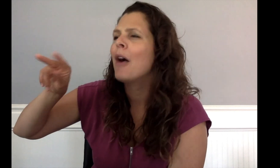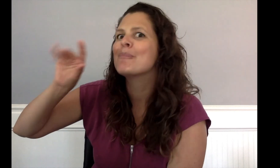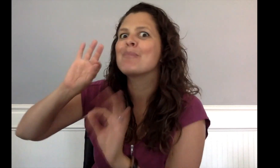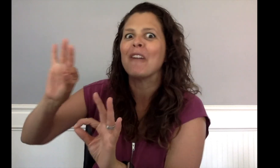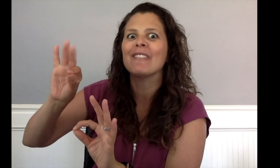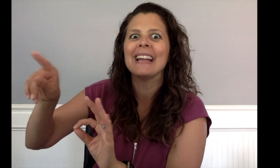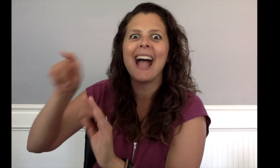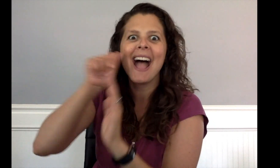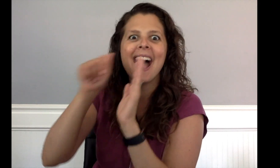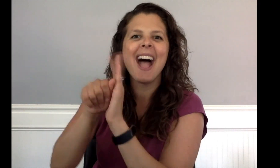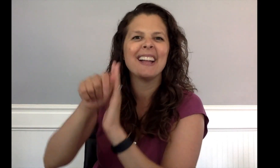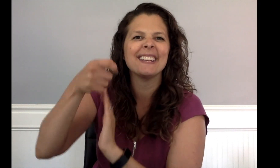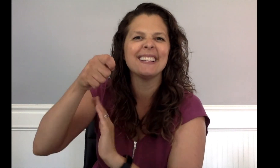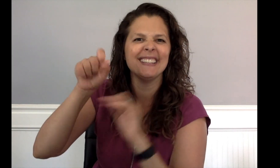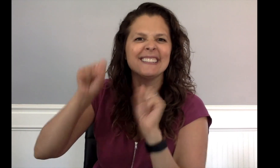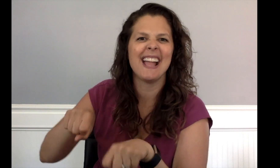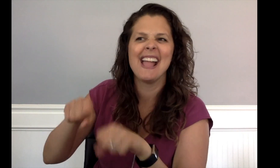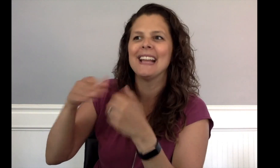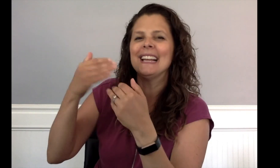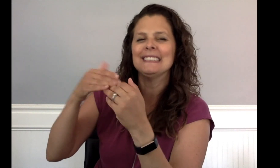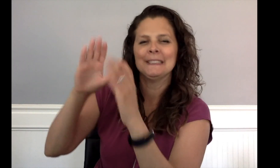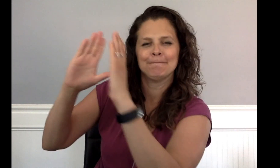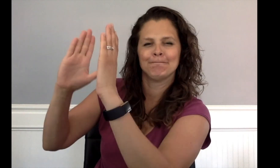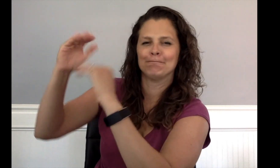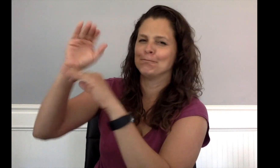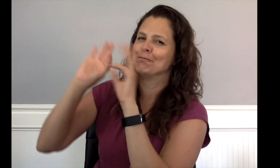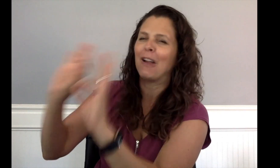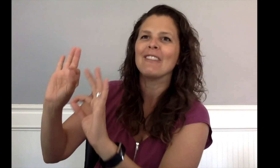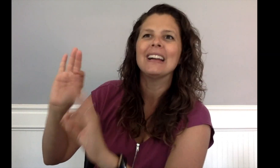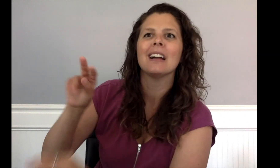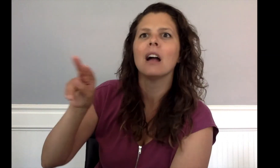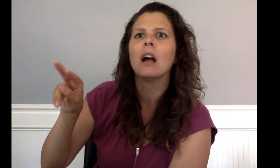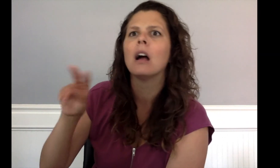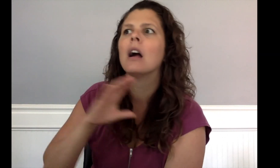slid open, revealing a secret space. A perfect place to hide they key.